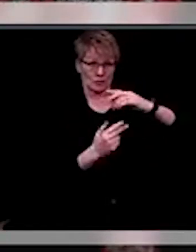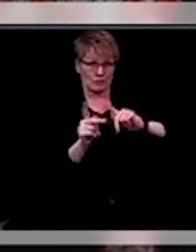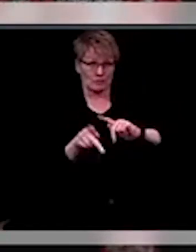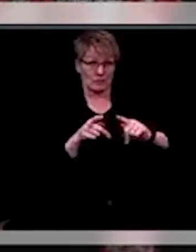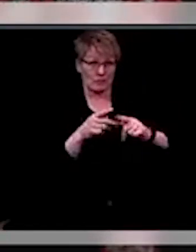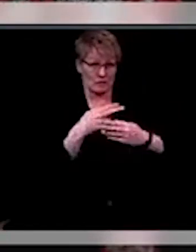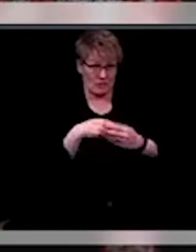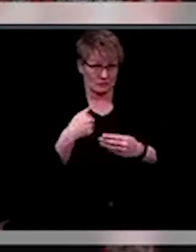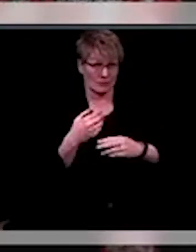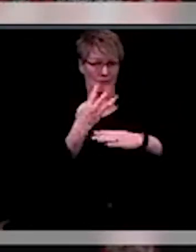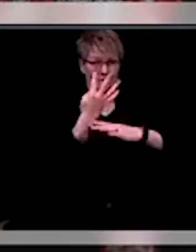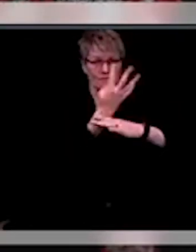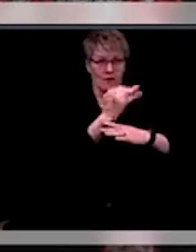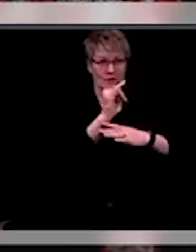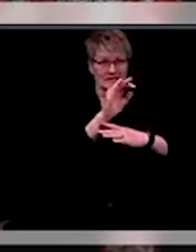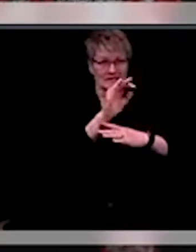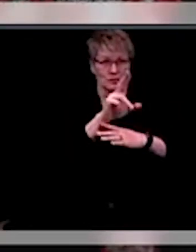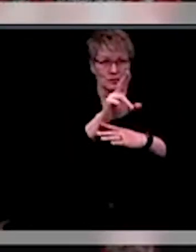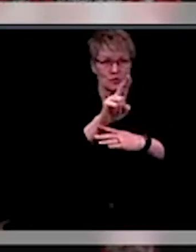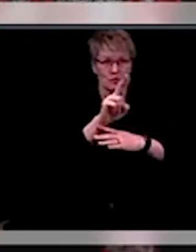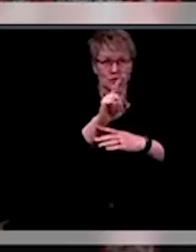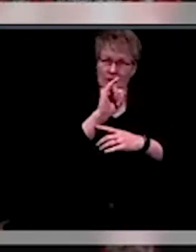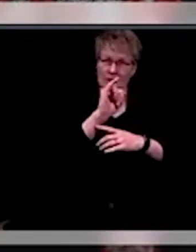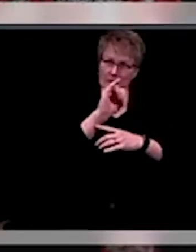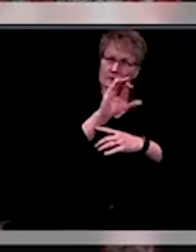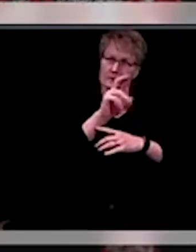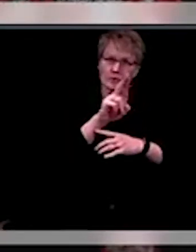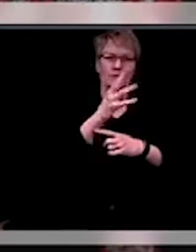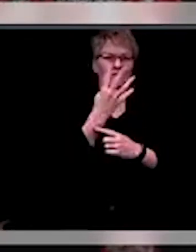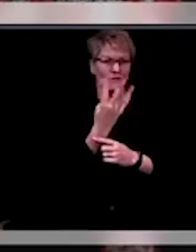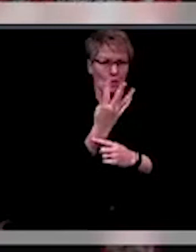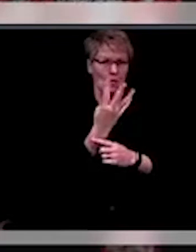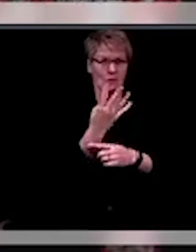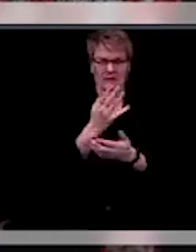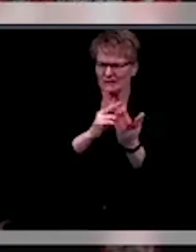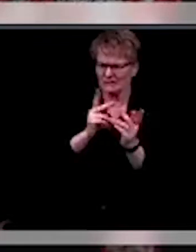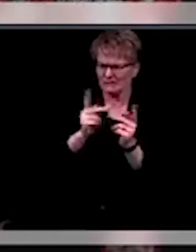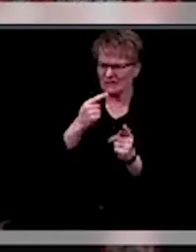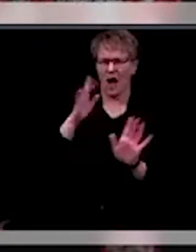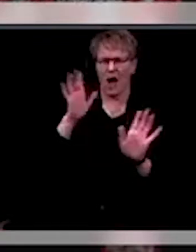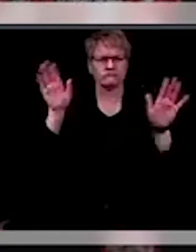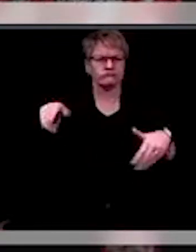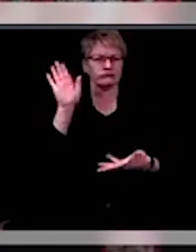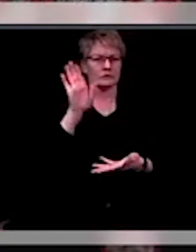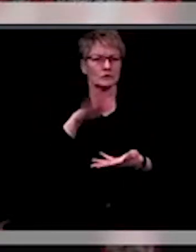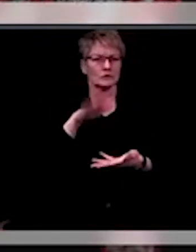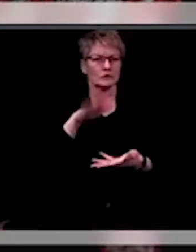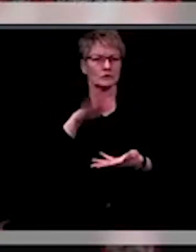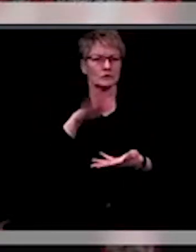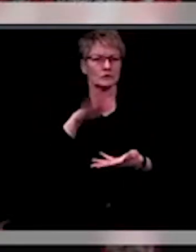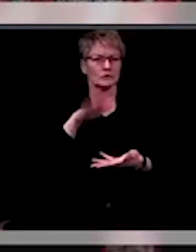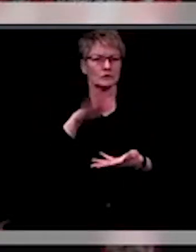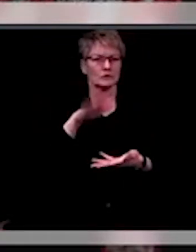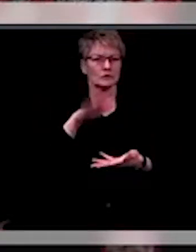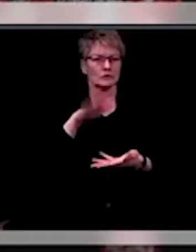a low number, but if we don't get on top of it now, then those numbers will go up and we will